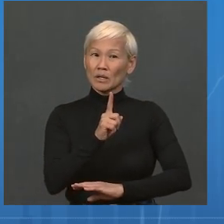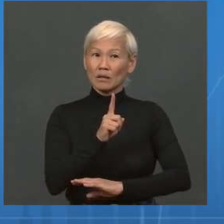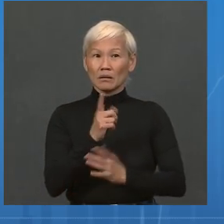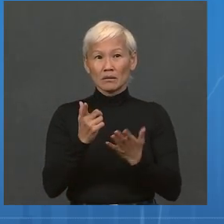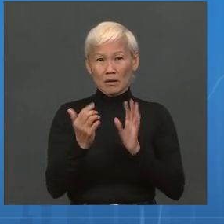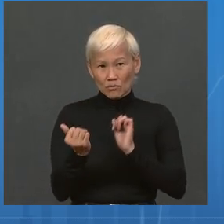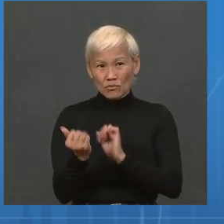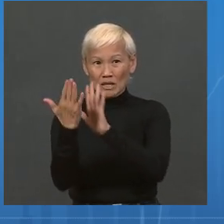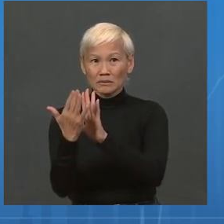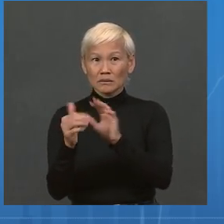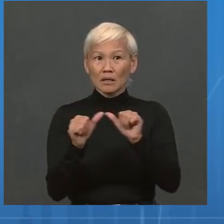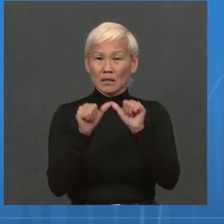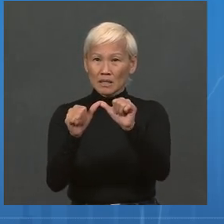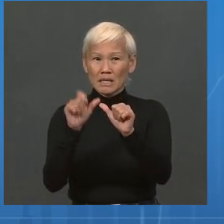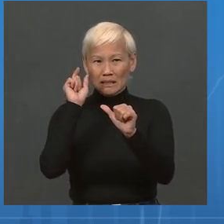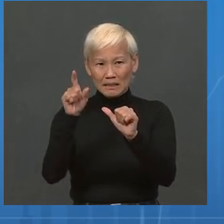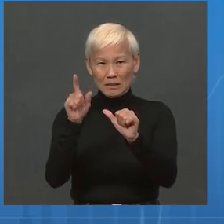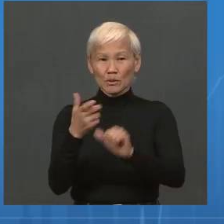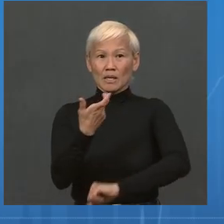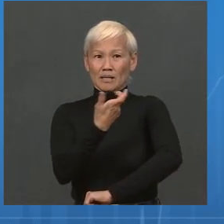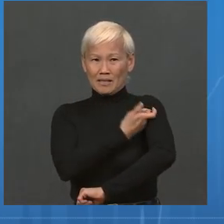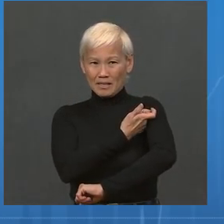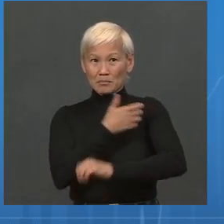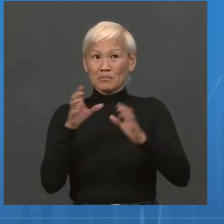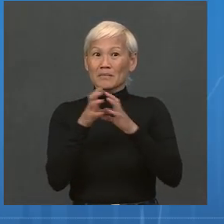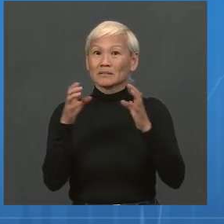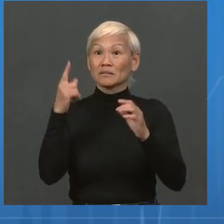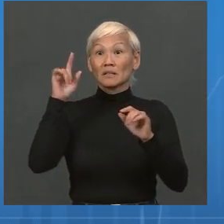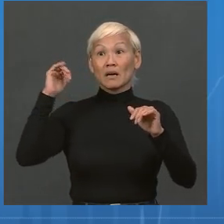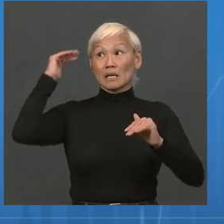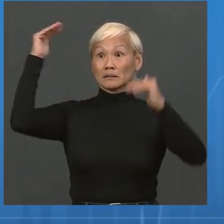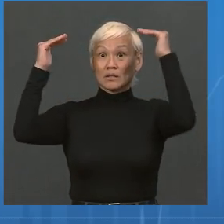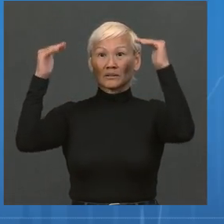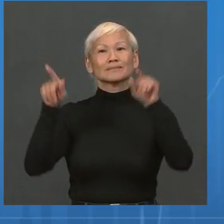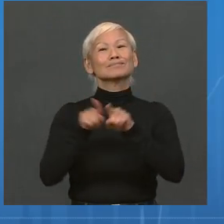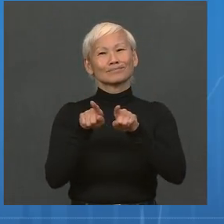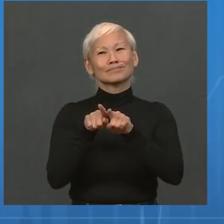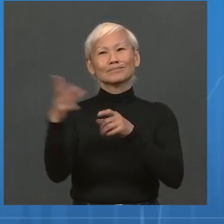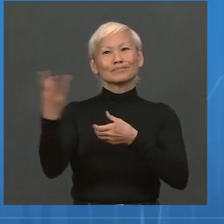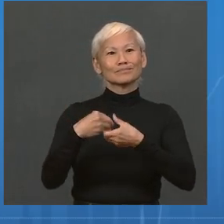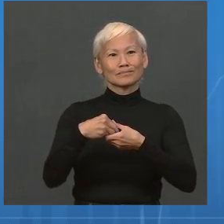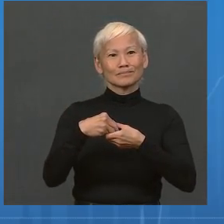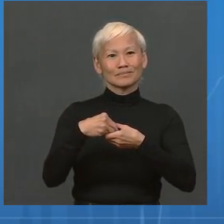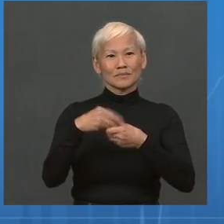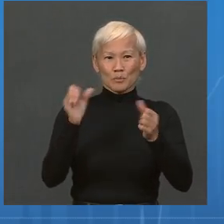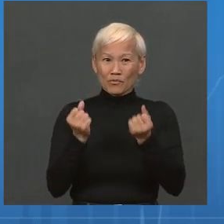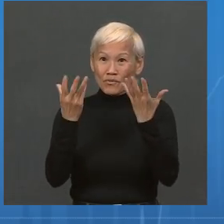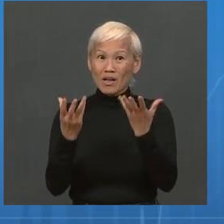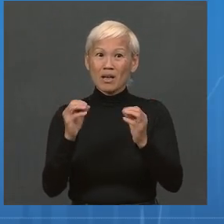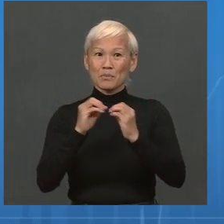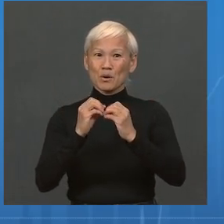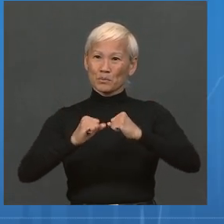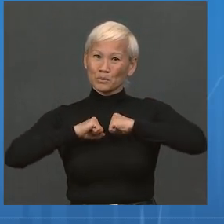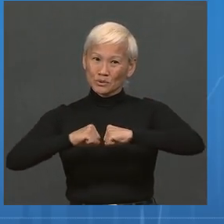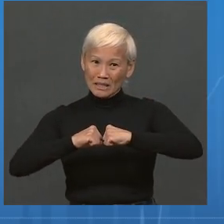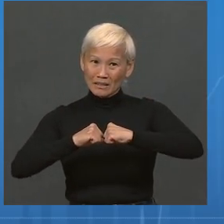need to vaccinate as many adults as possible and to provide protection to our communities,